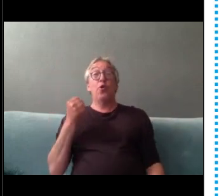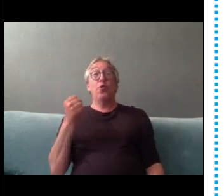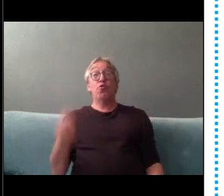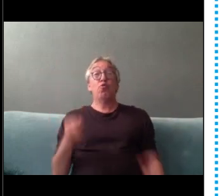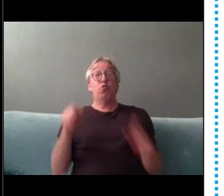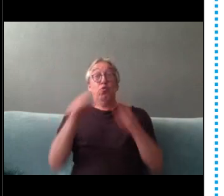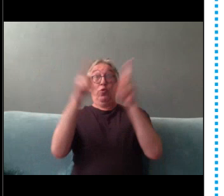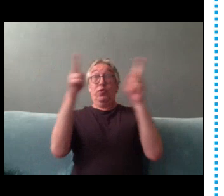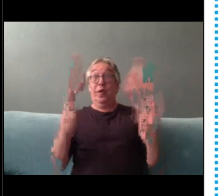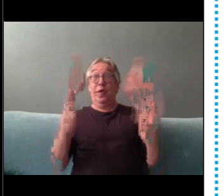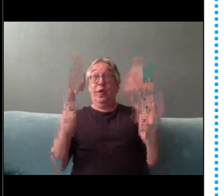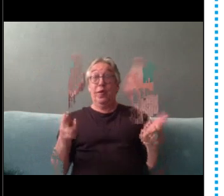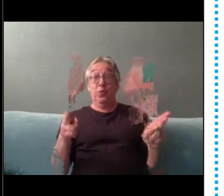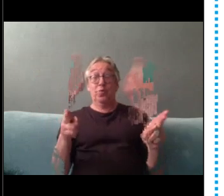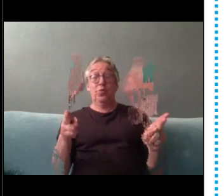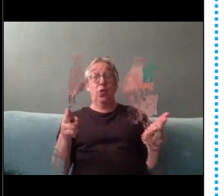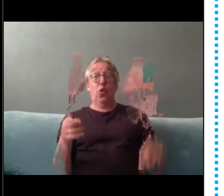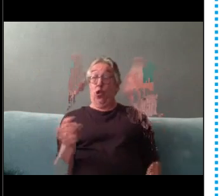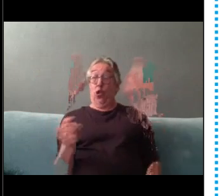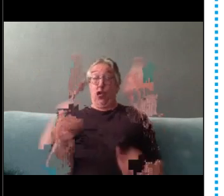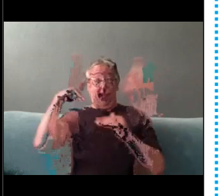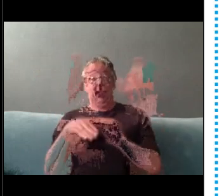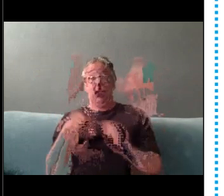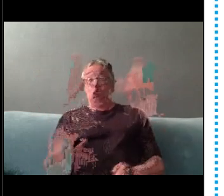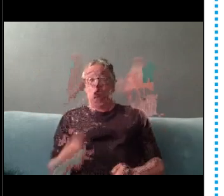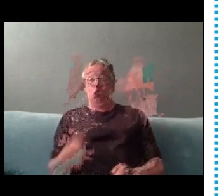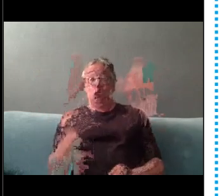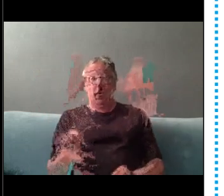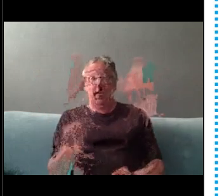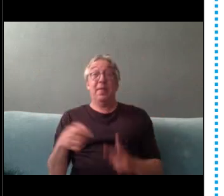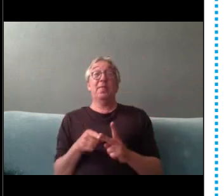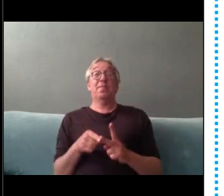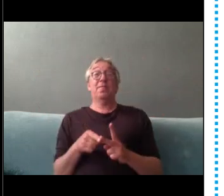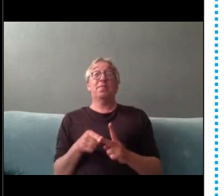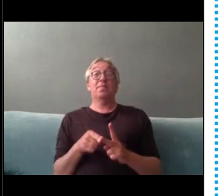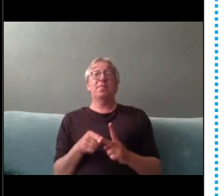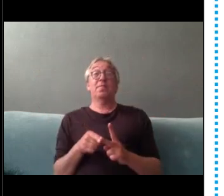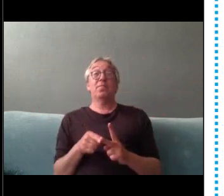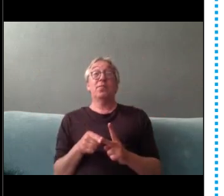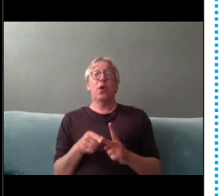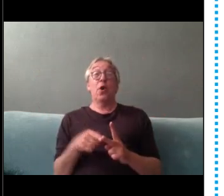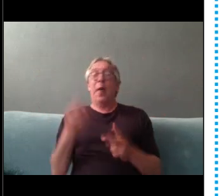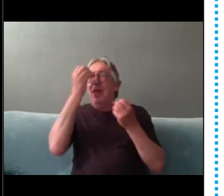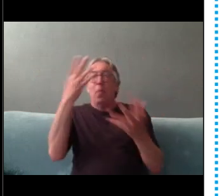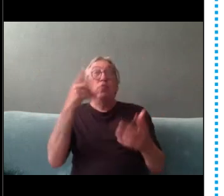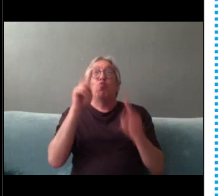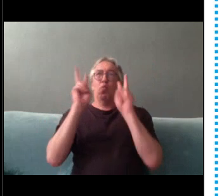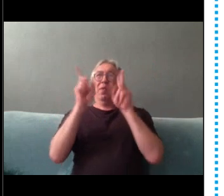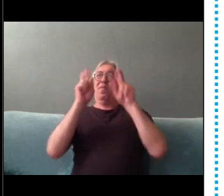And I just want to add we have another train related question. So maybe we can answer both at the same time.